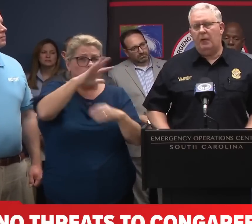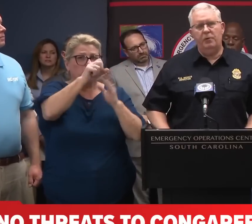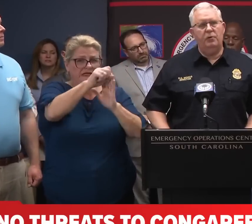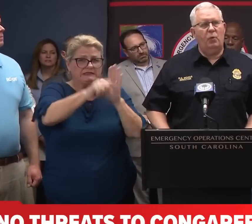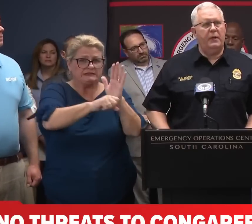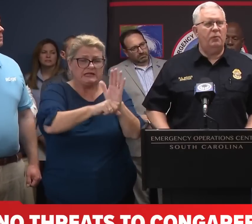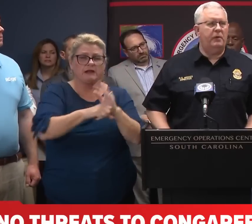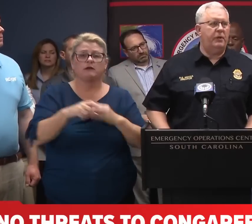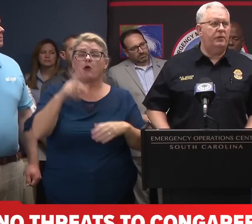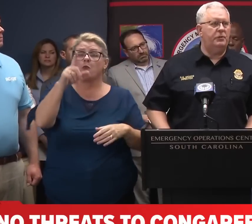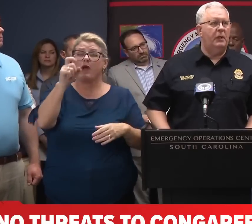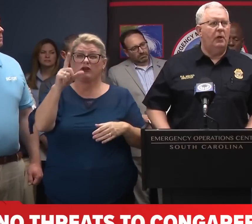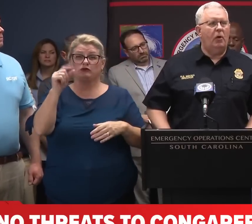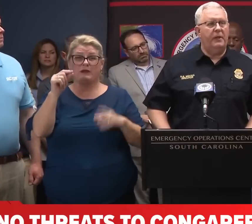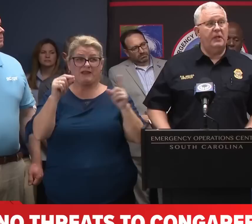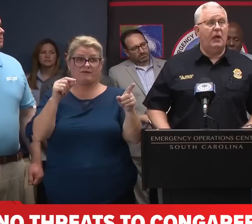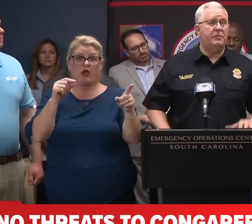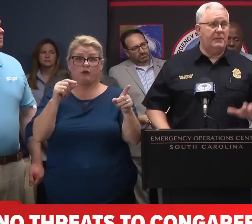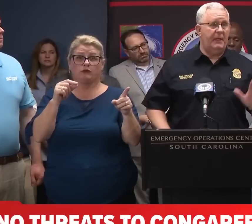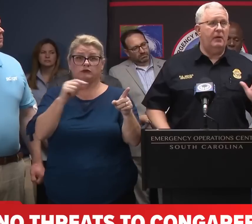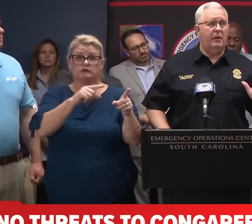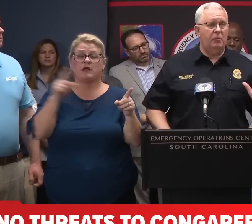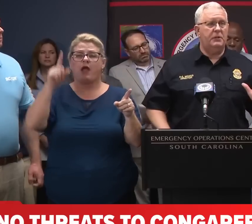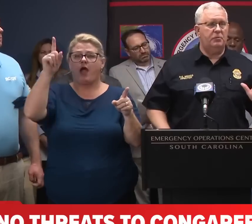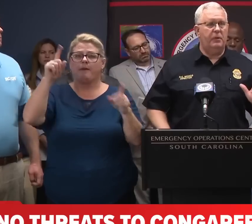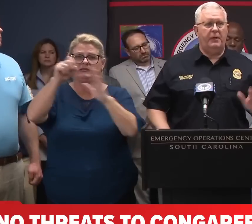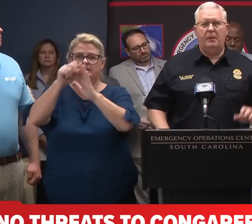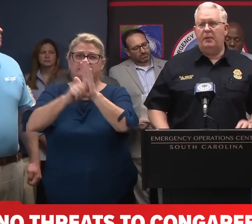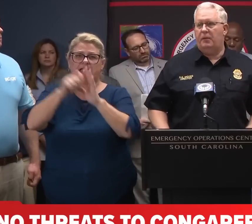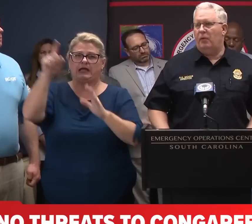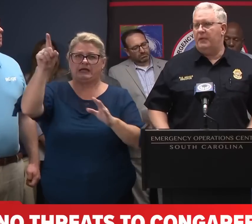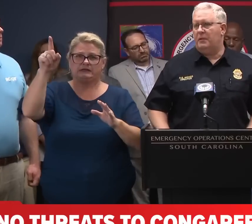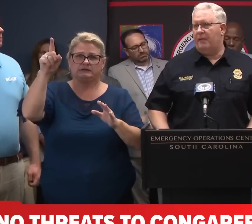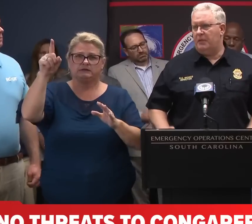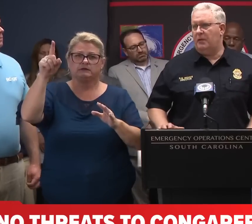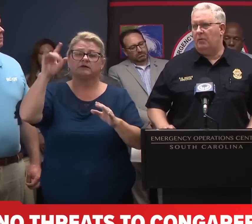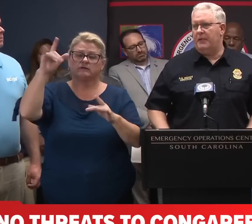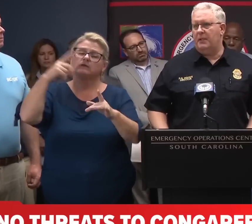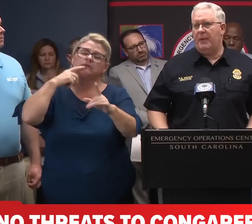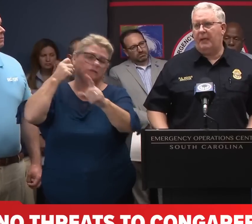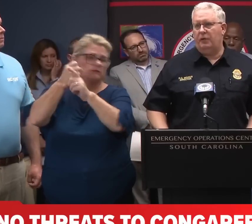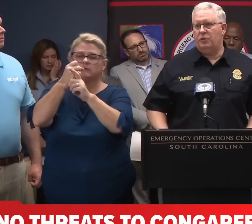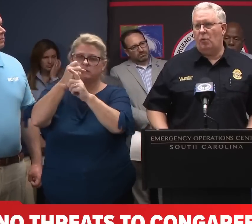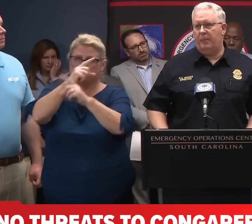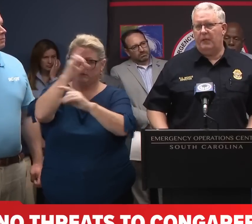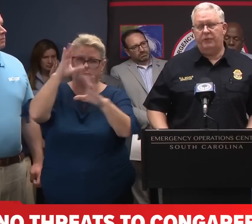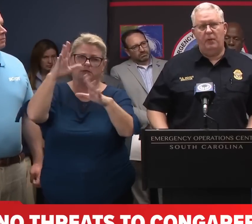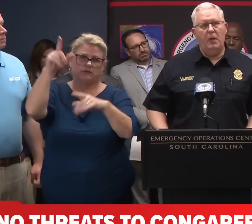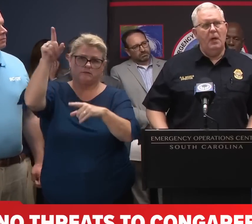100 and 21 of those are in the upstate area, which is where the, the, the greatest, obviously the greatest impact of the storm is. So